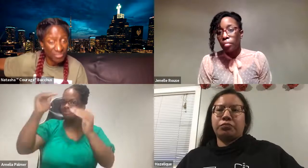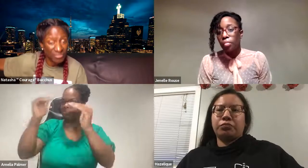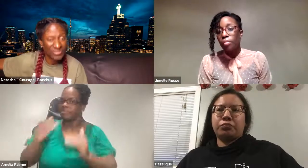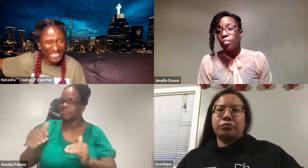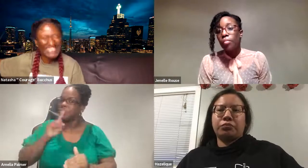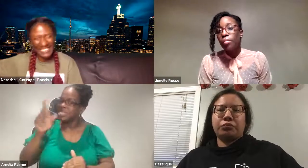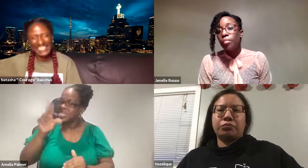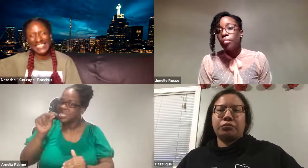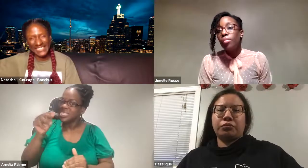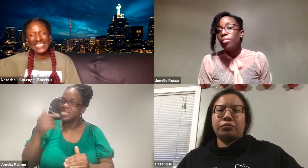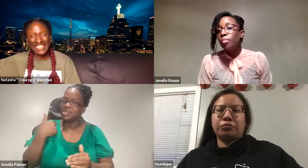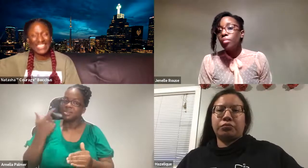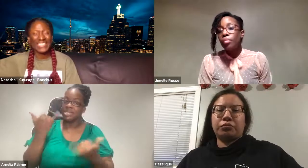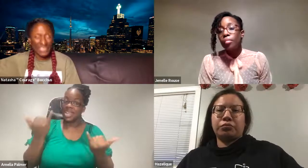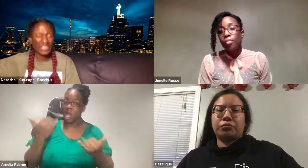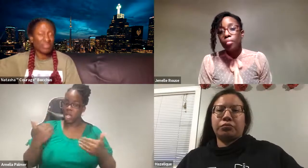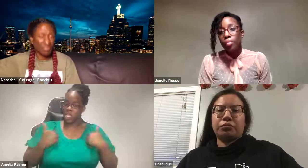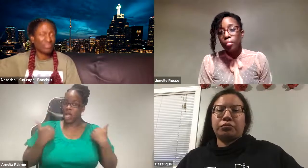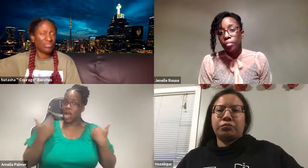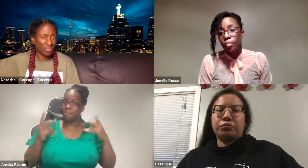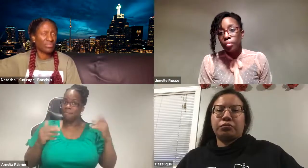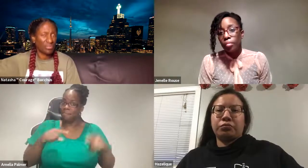people who use BASL, children who use BASL might be mocked.